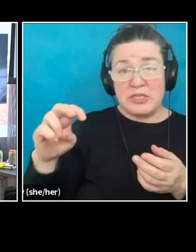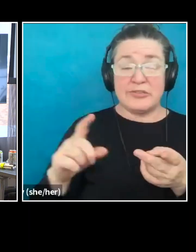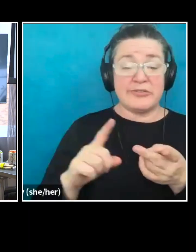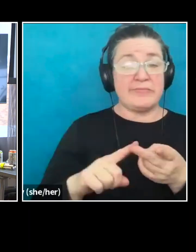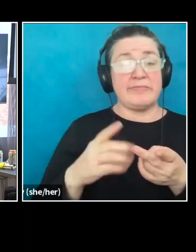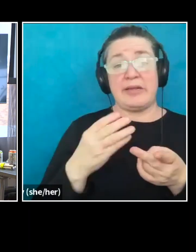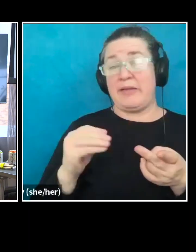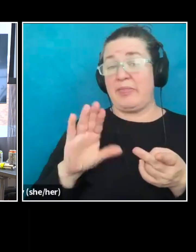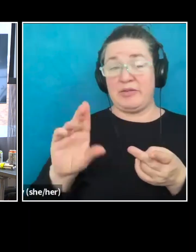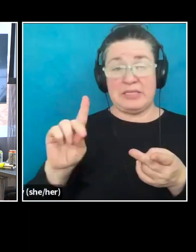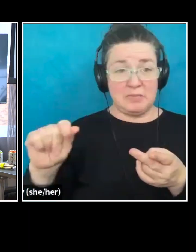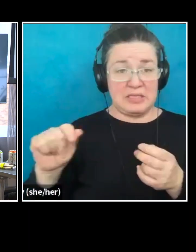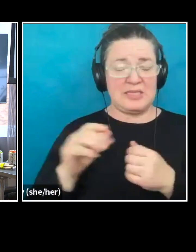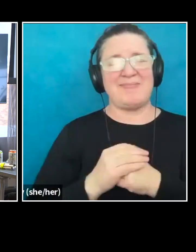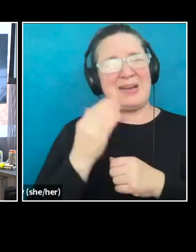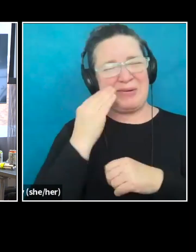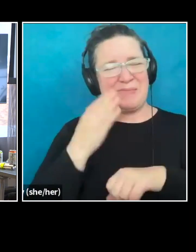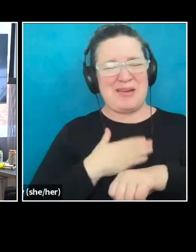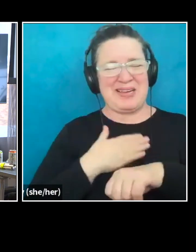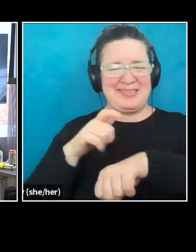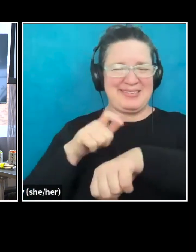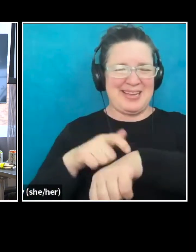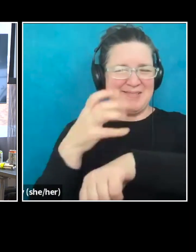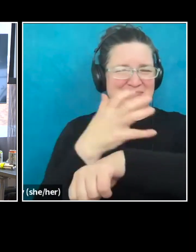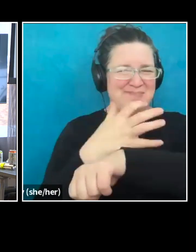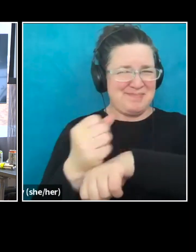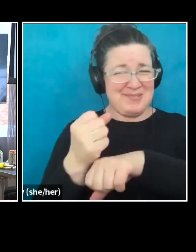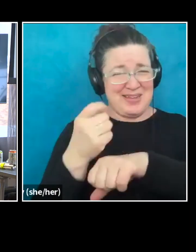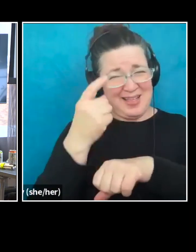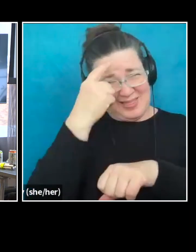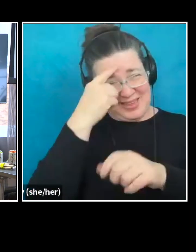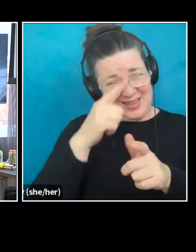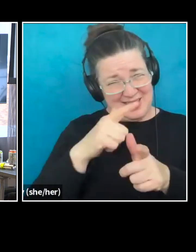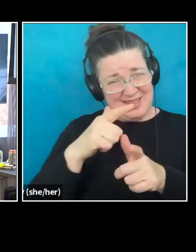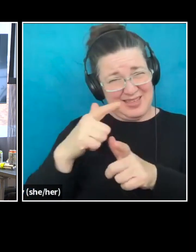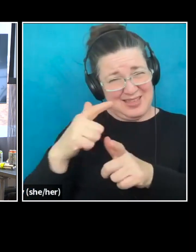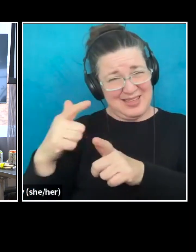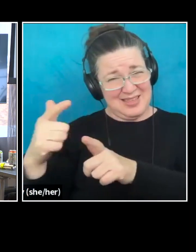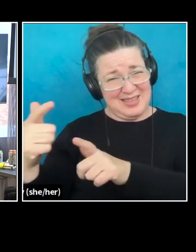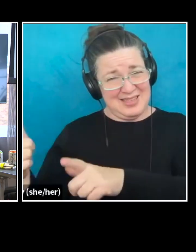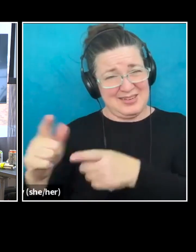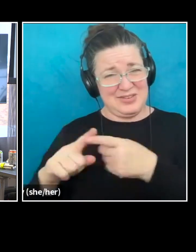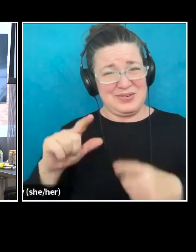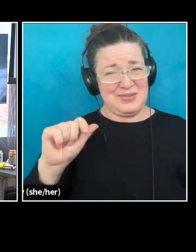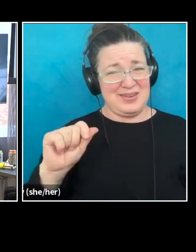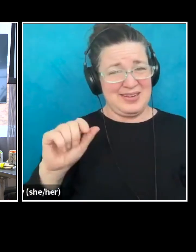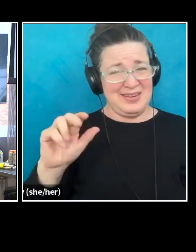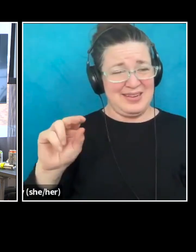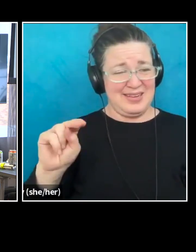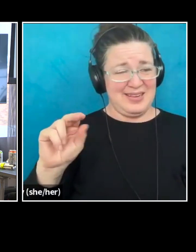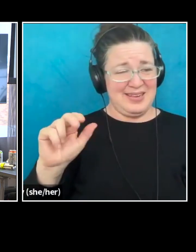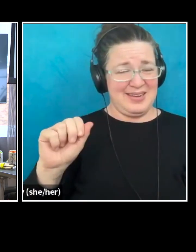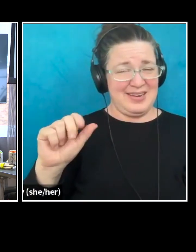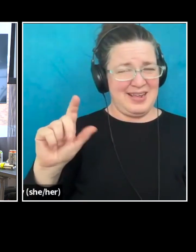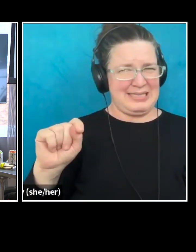I want to turn it back over to Anat maybe. Oh, Anat's in the other room. Um, all right. I think